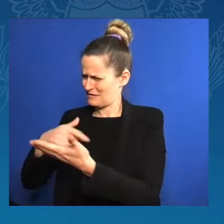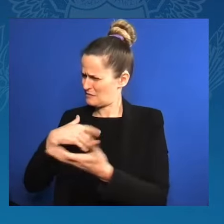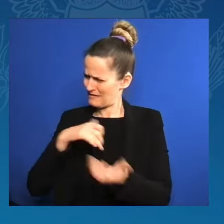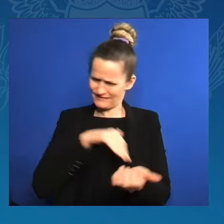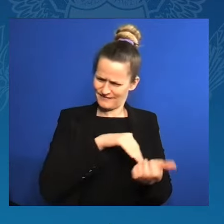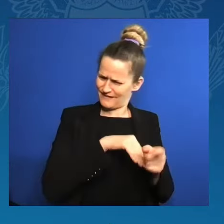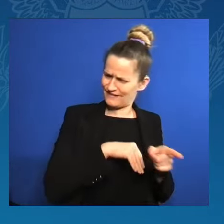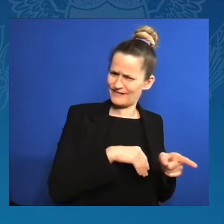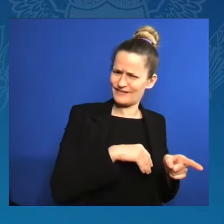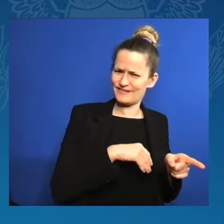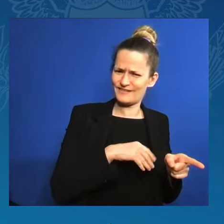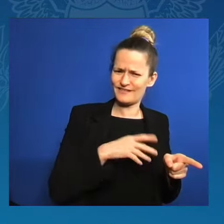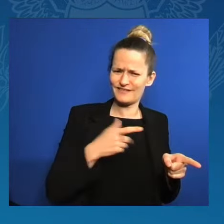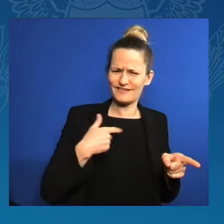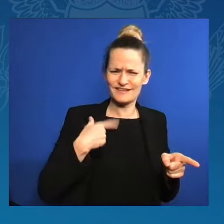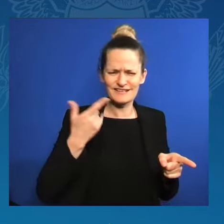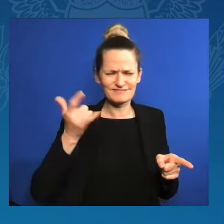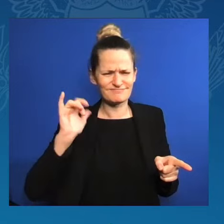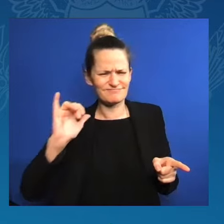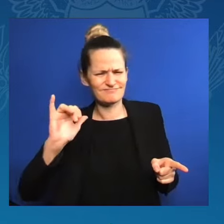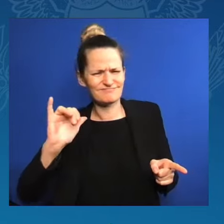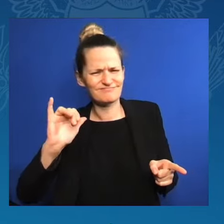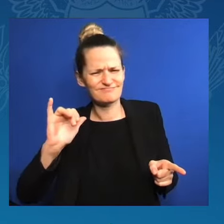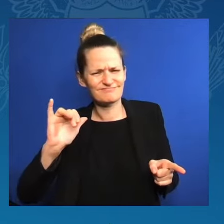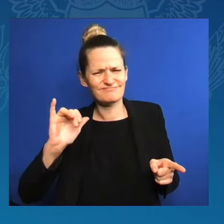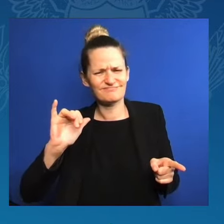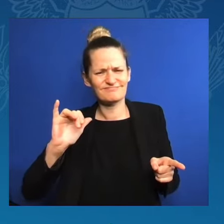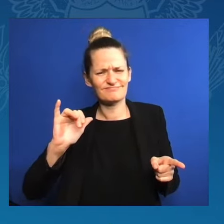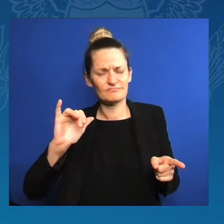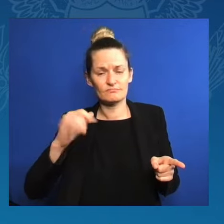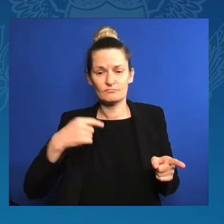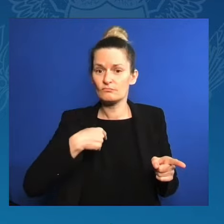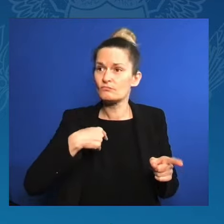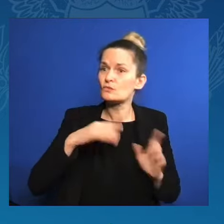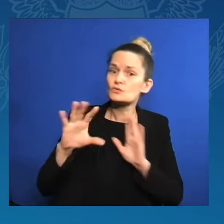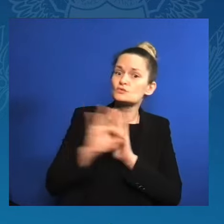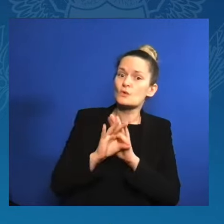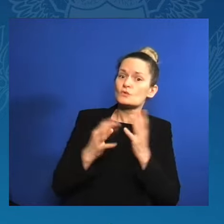I went into medicine to provide compassionate, patient centered care